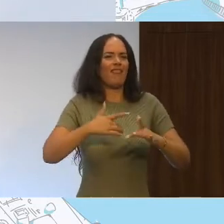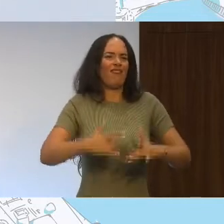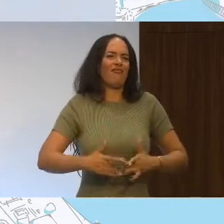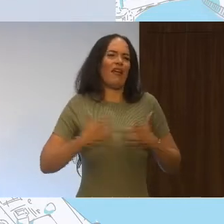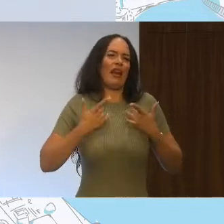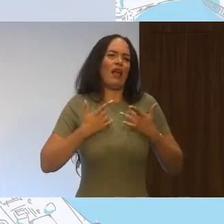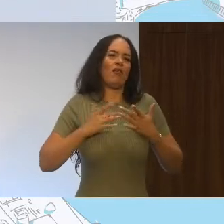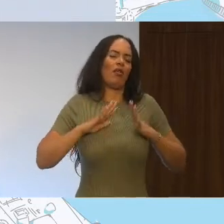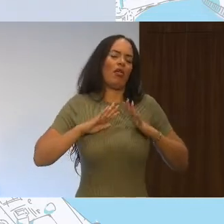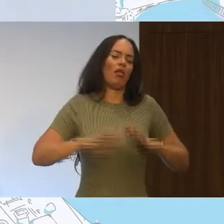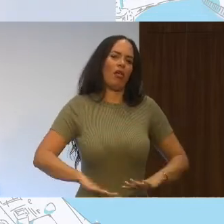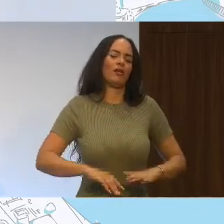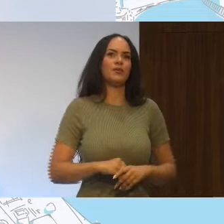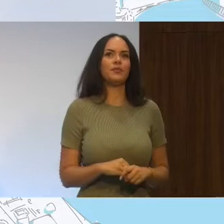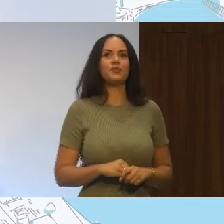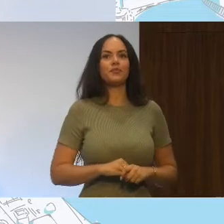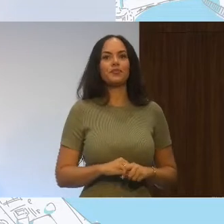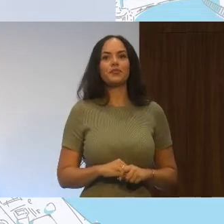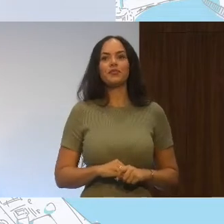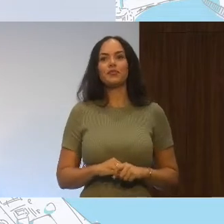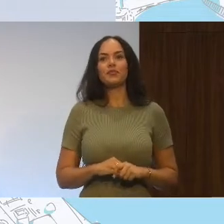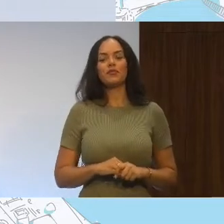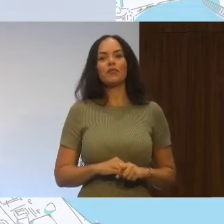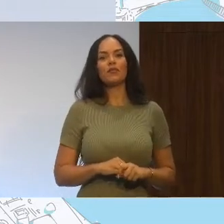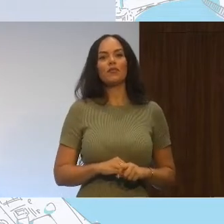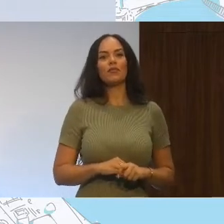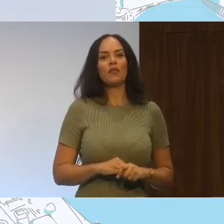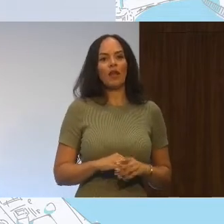But what I will say here at the outset is that while a cure is a Holy Grail,